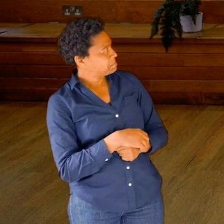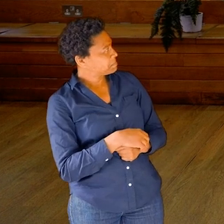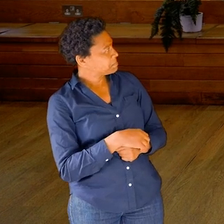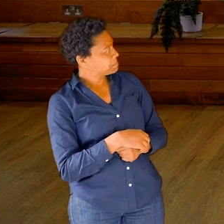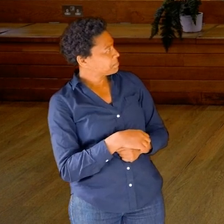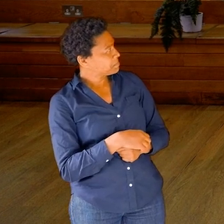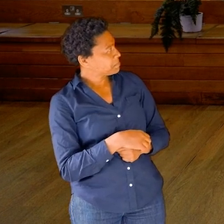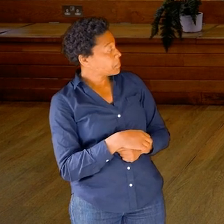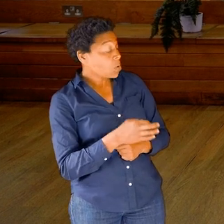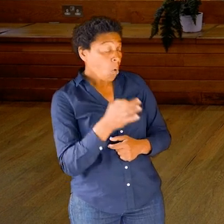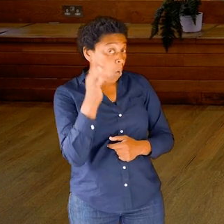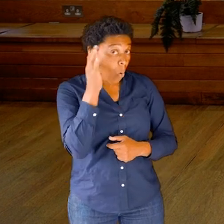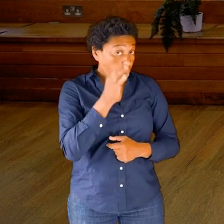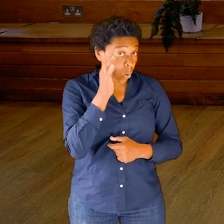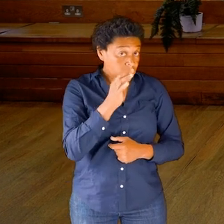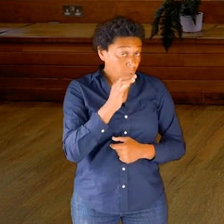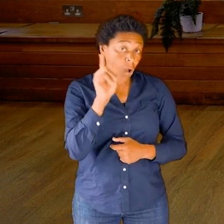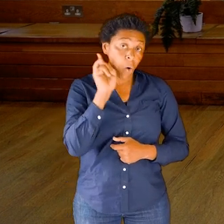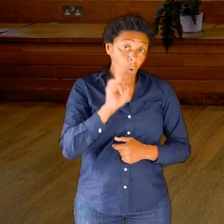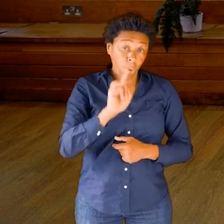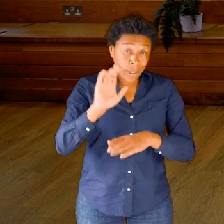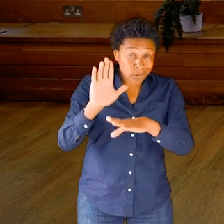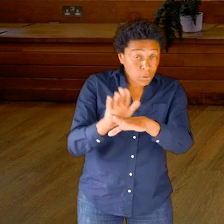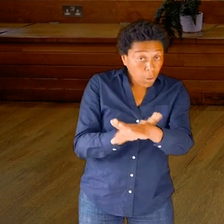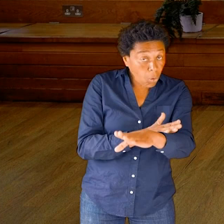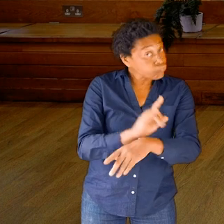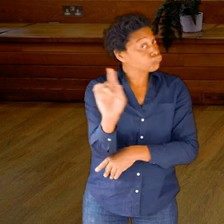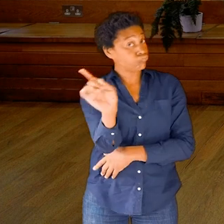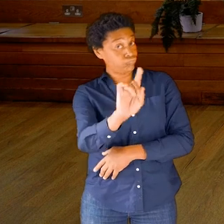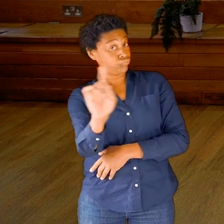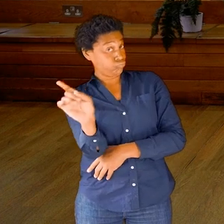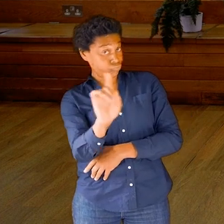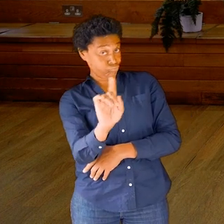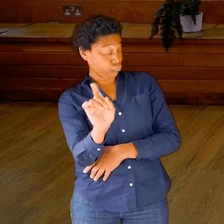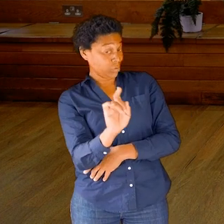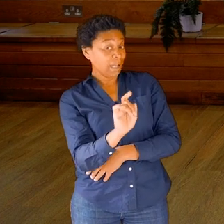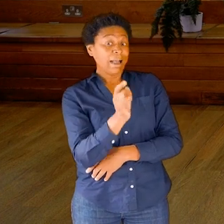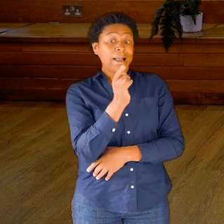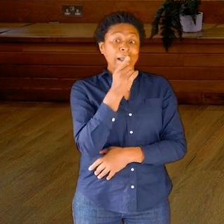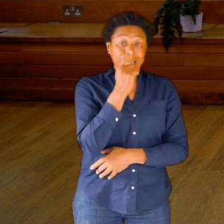And remember, water doesn’t always move slowly; it can really move fully.